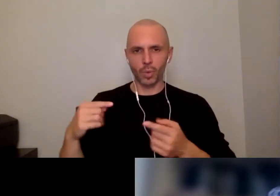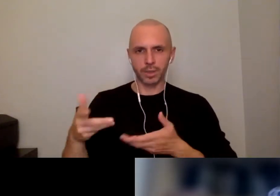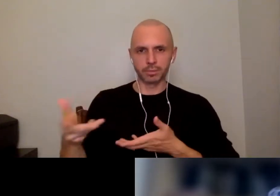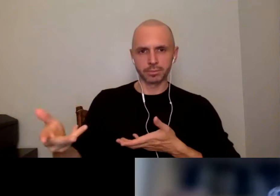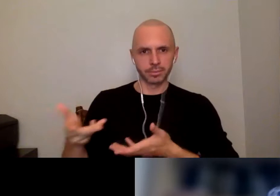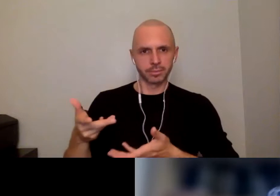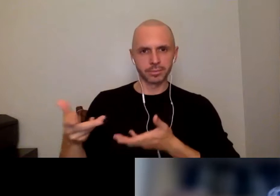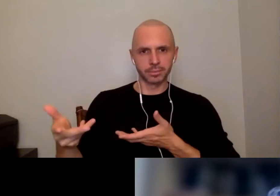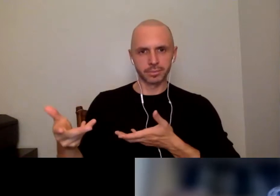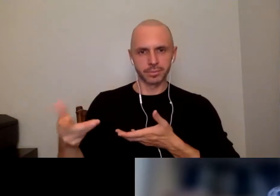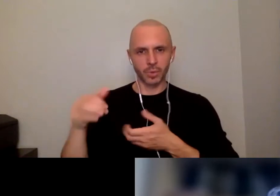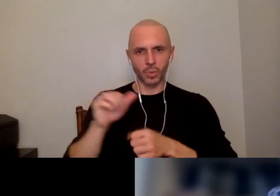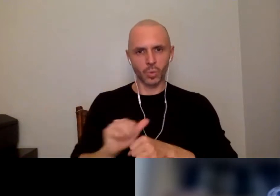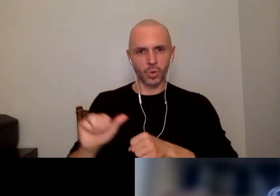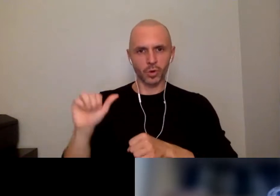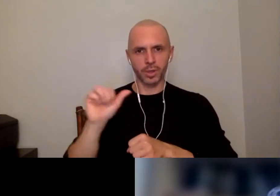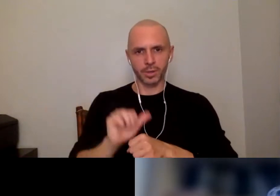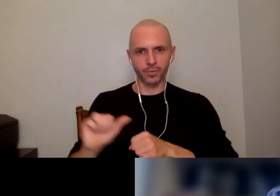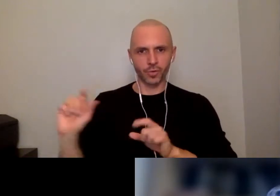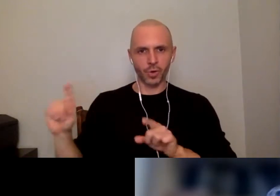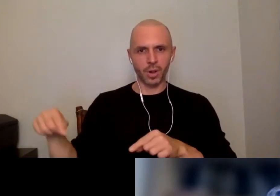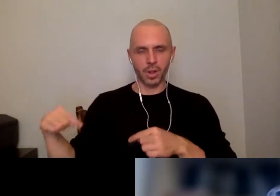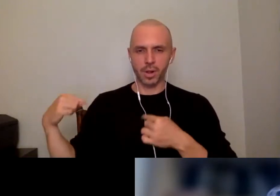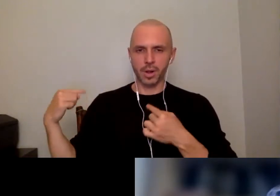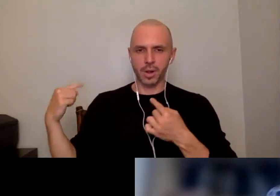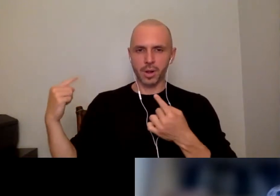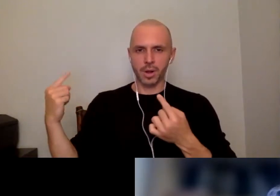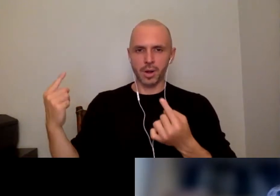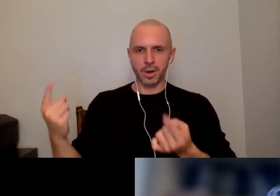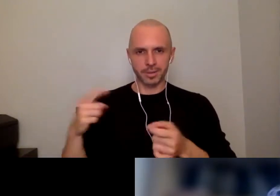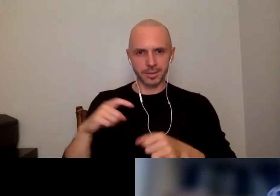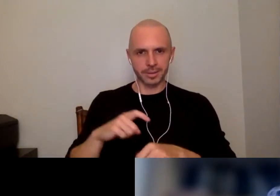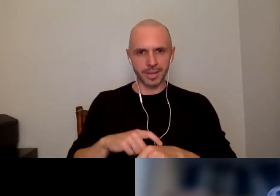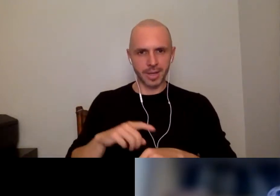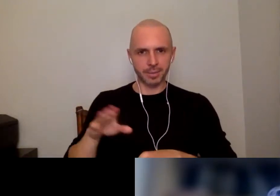for long periods of time and then long decades you know something really